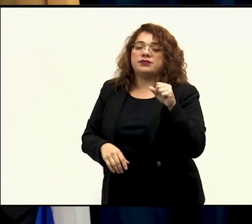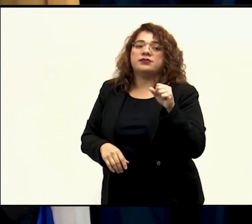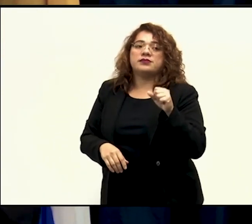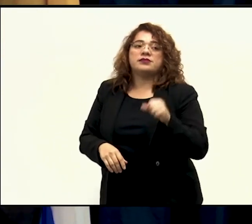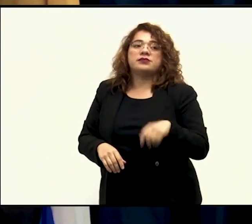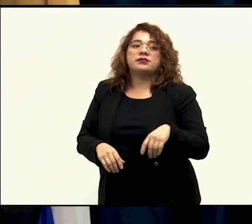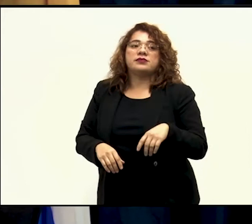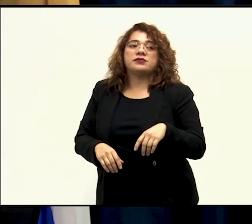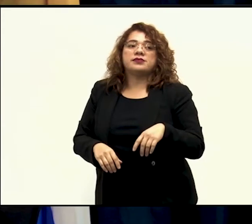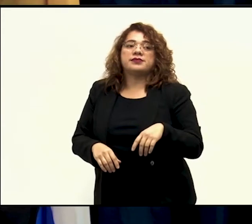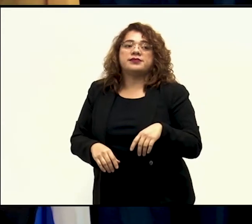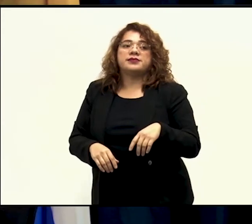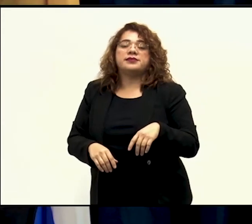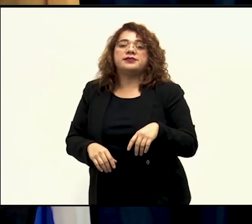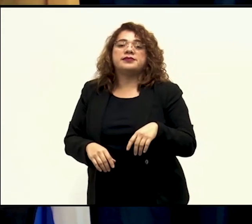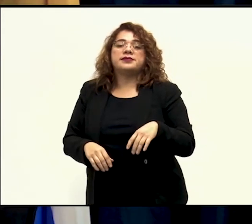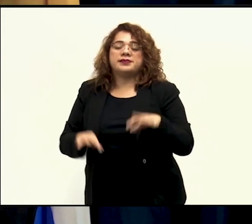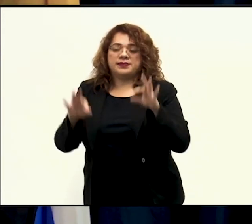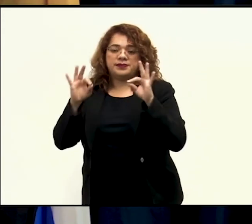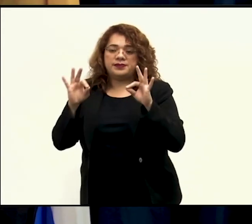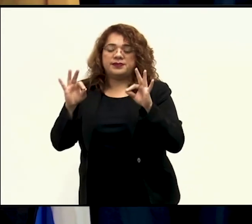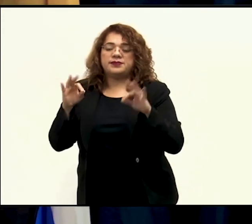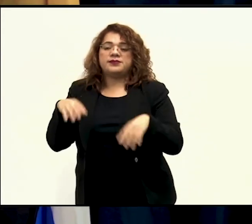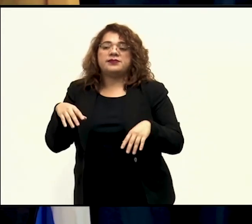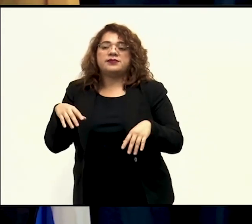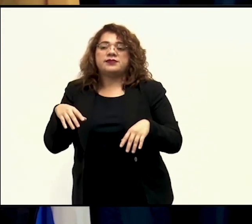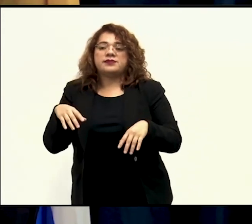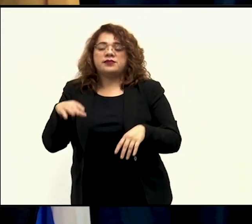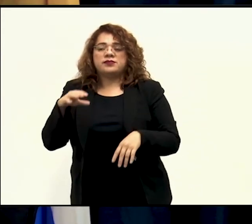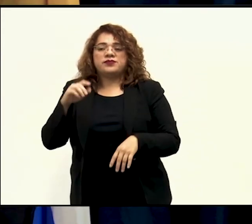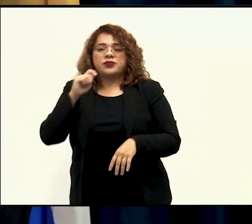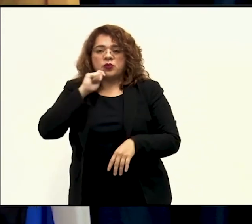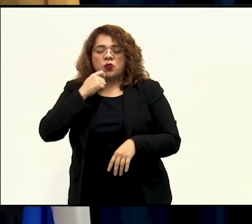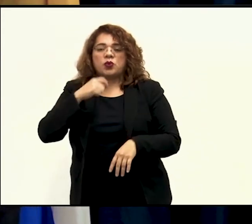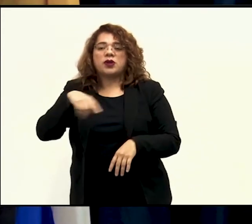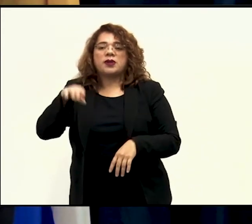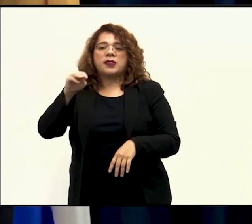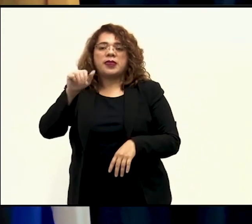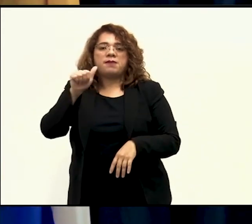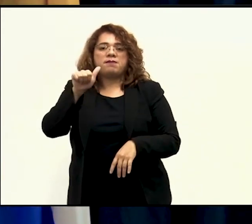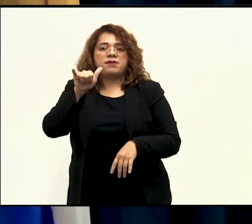This is a question for both the mayor and Kelly.